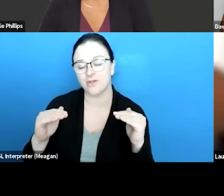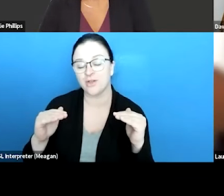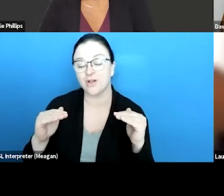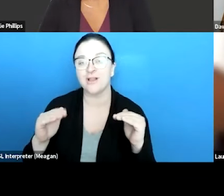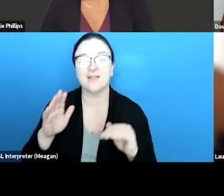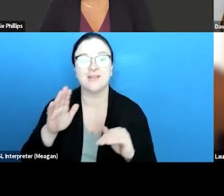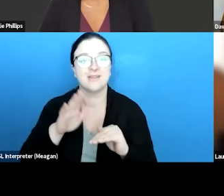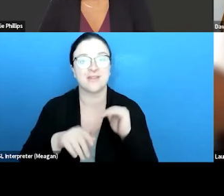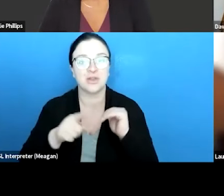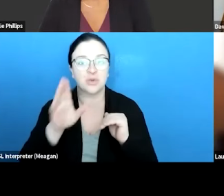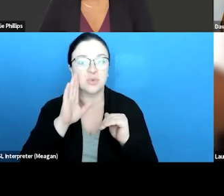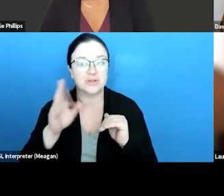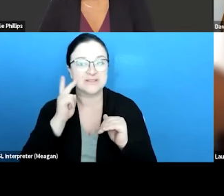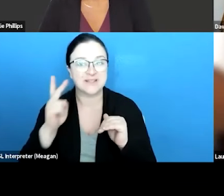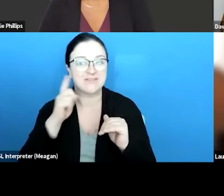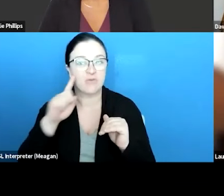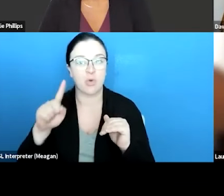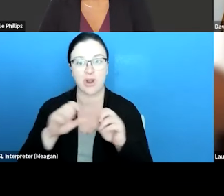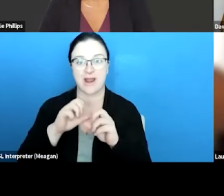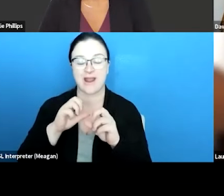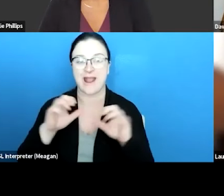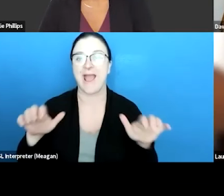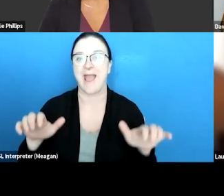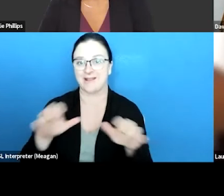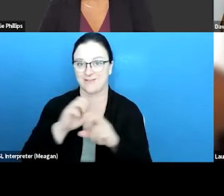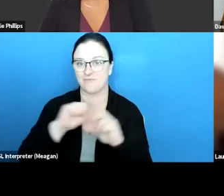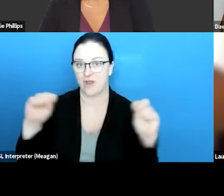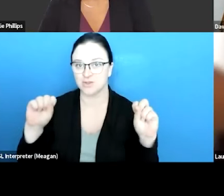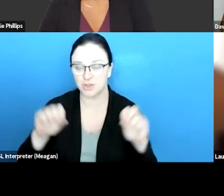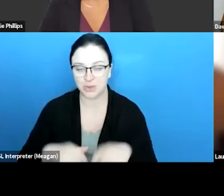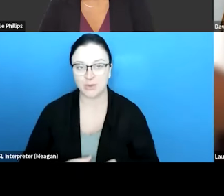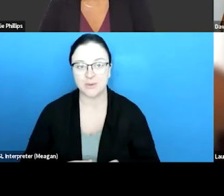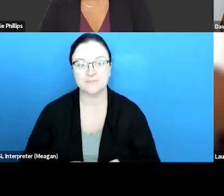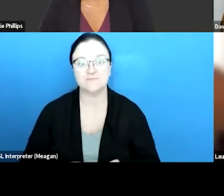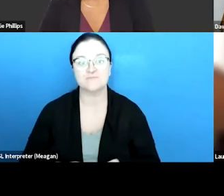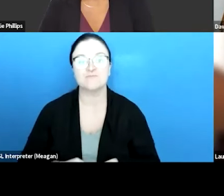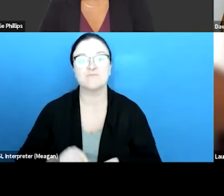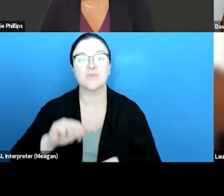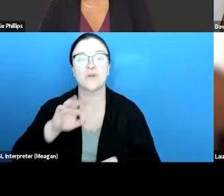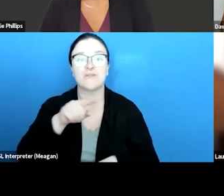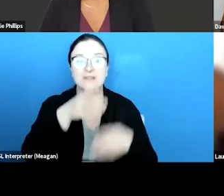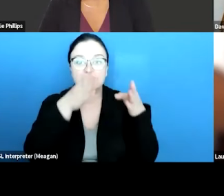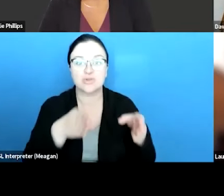for an active rescue that we just looked at, so, if a person has suicidal thoughts,